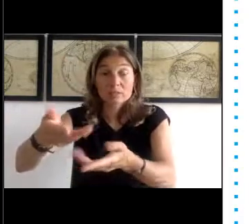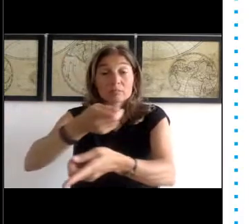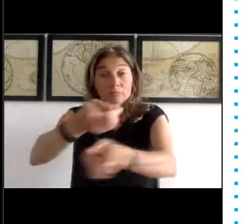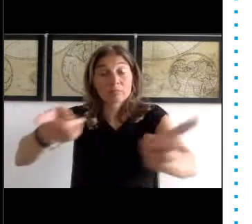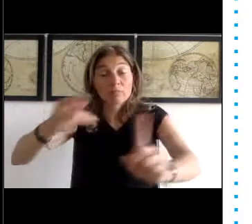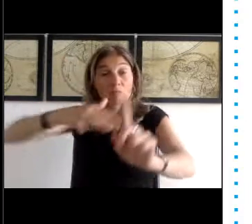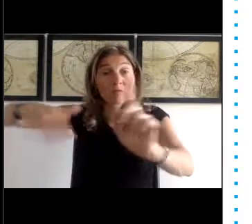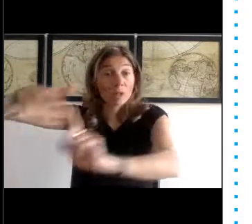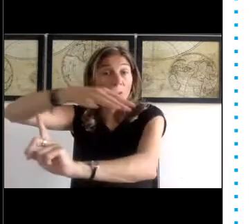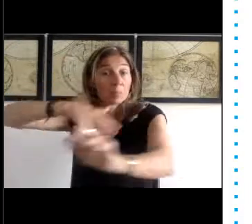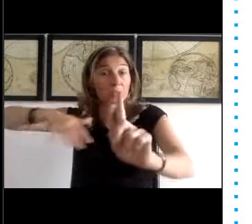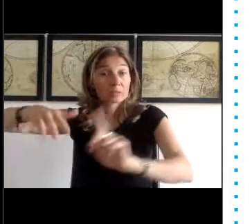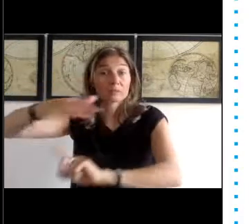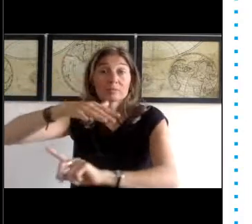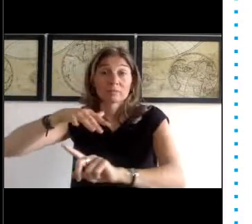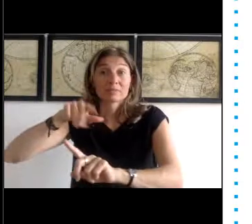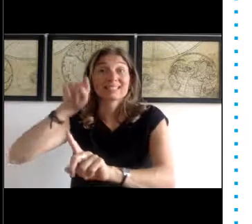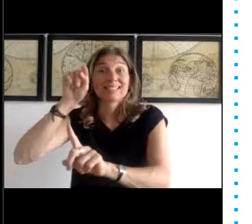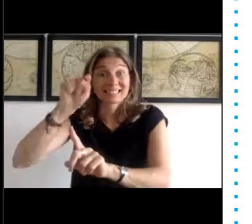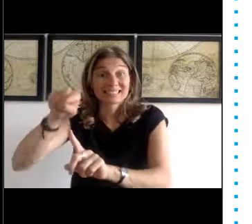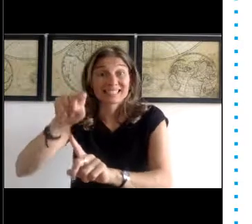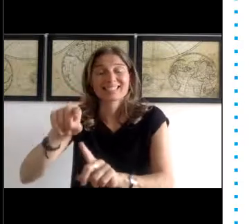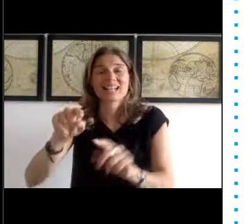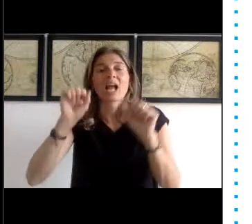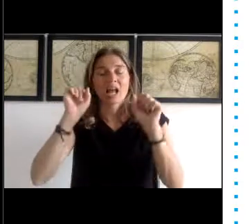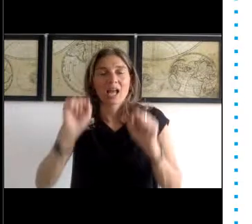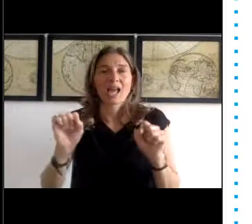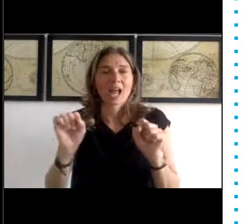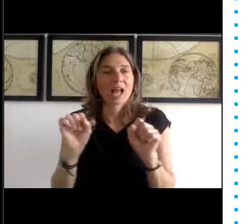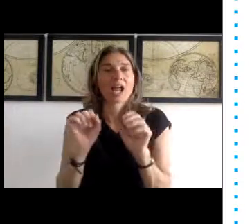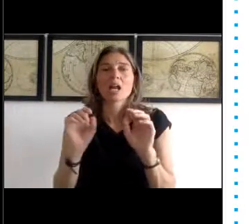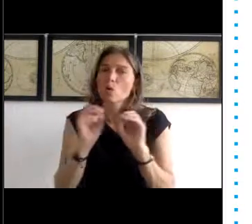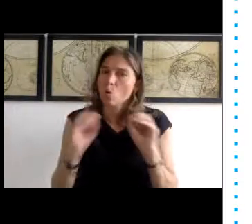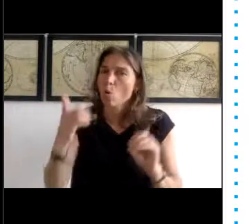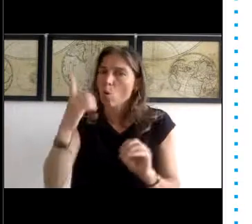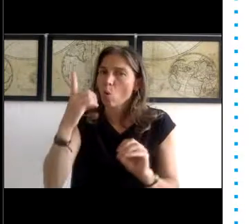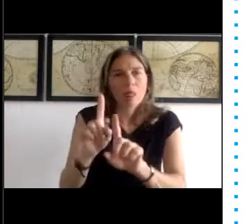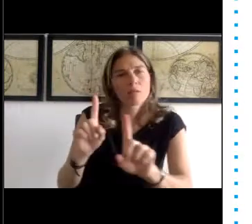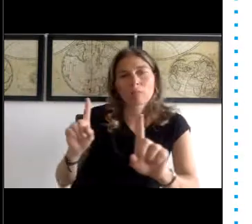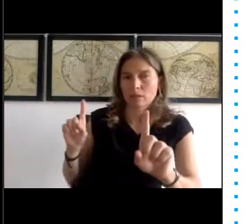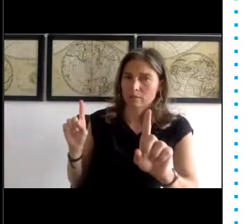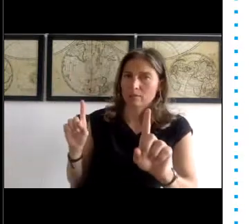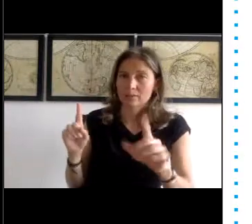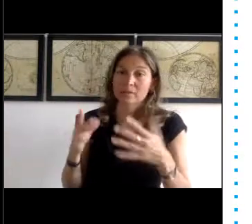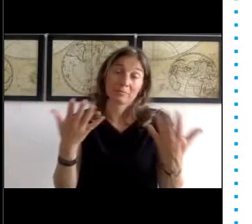So I'm a deaf student, I wear cochlear implants at both sides.